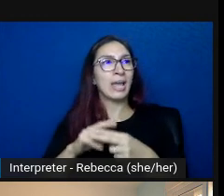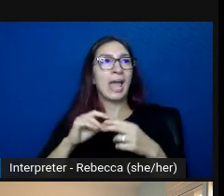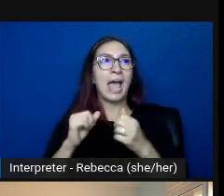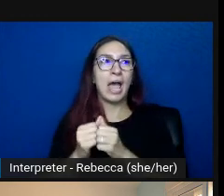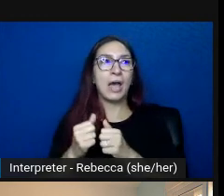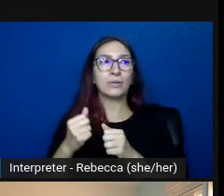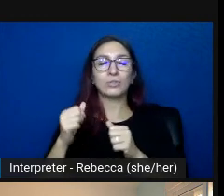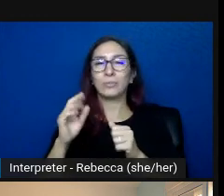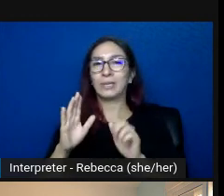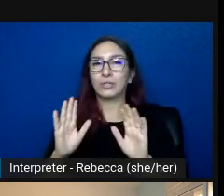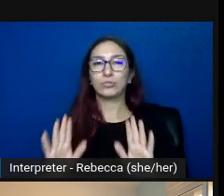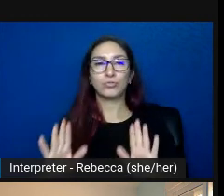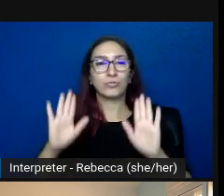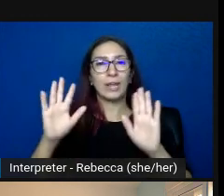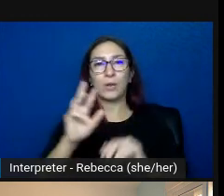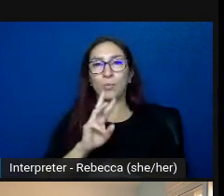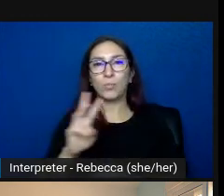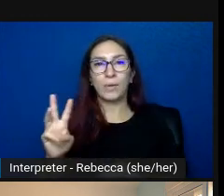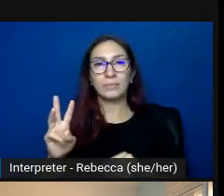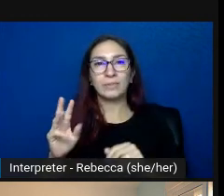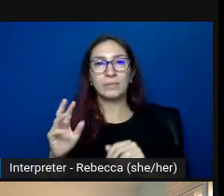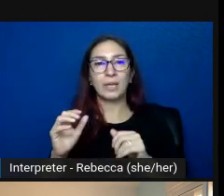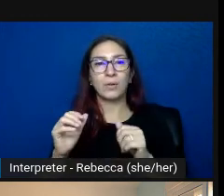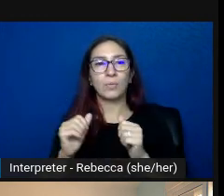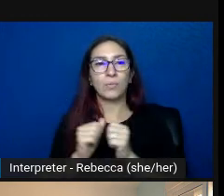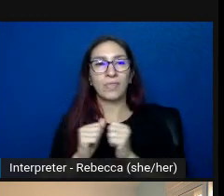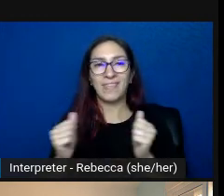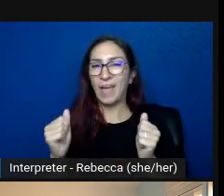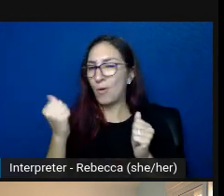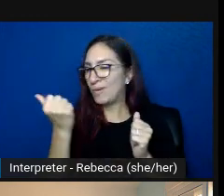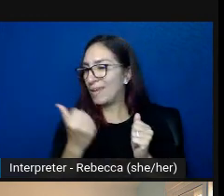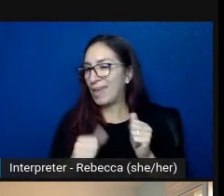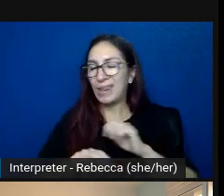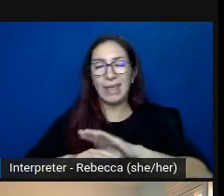without any third-party plugins.